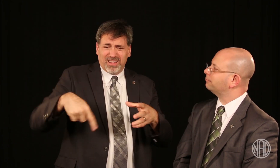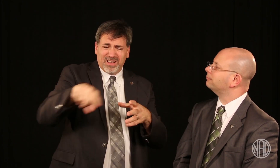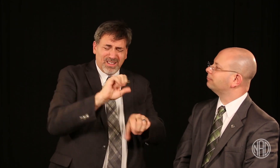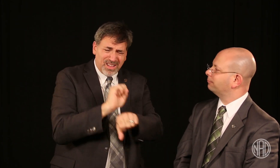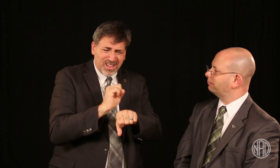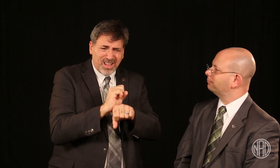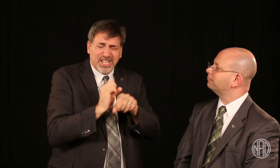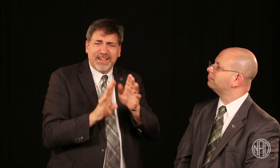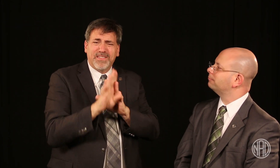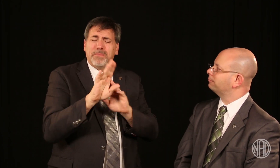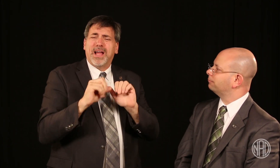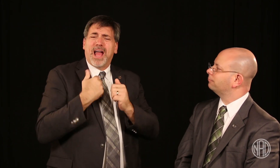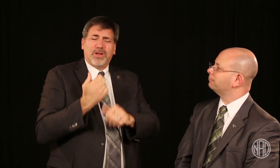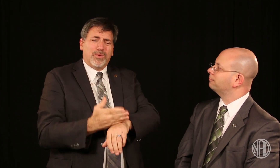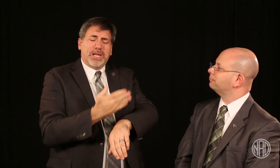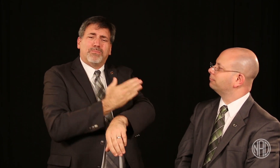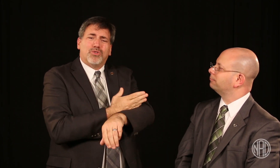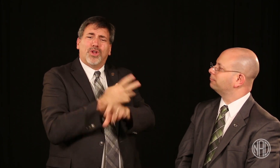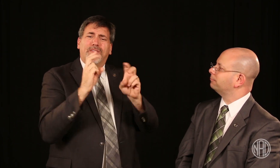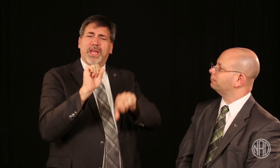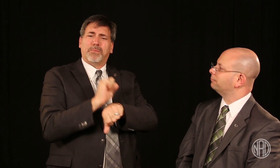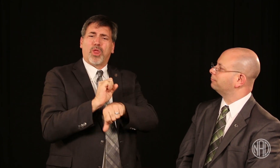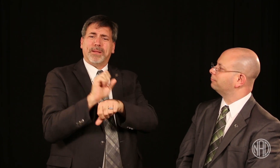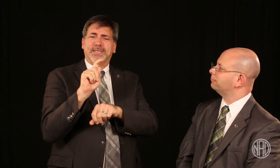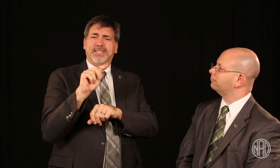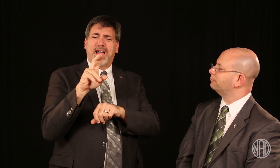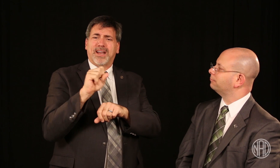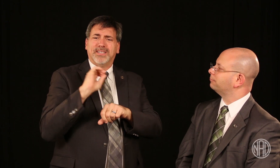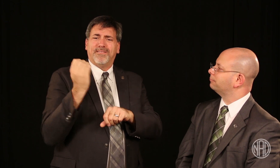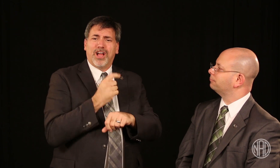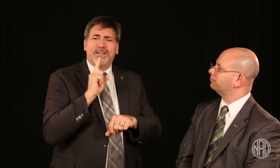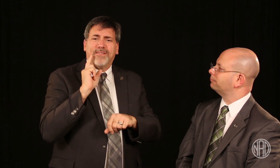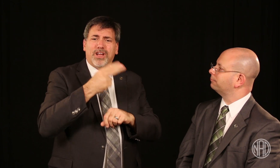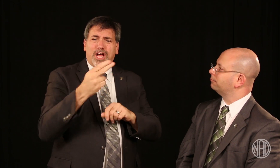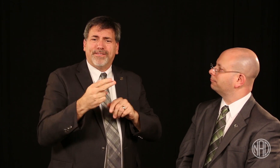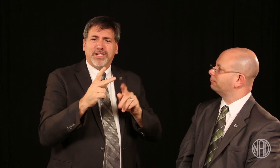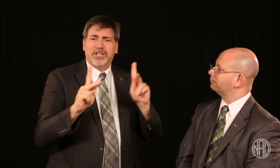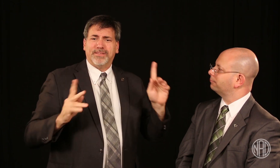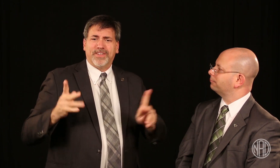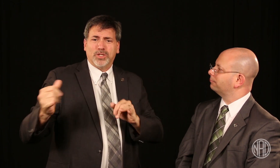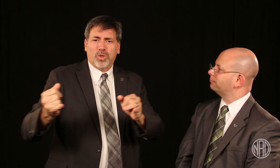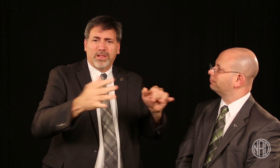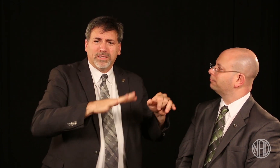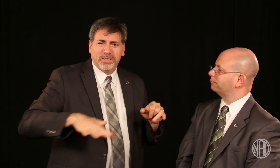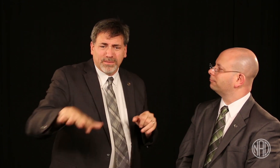This task force was to determine ways to improve the employment status of deaf and hard of hearing individuals.